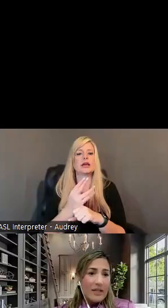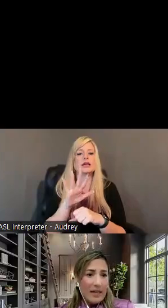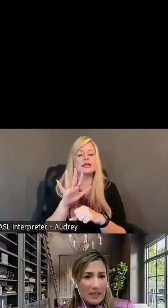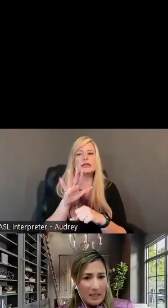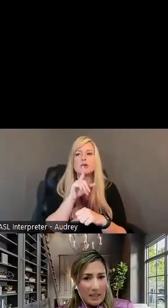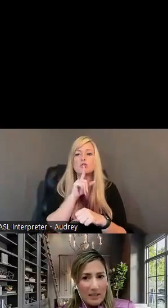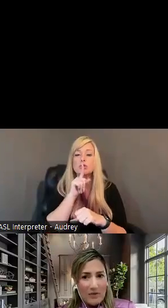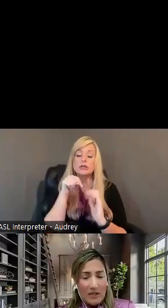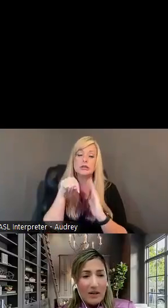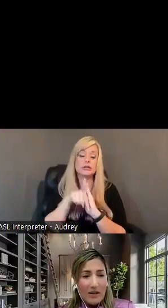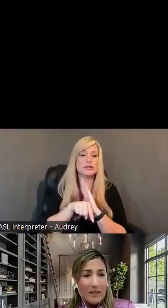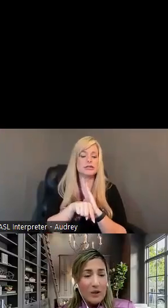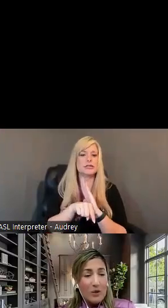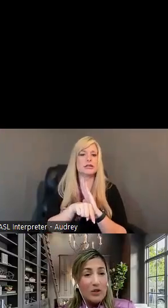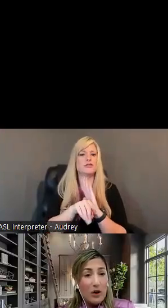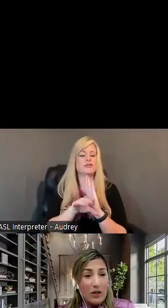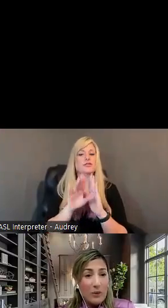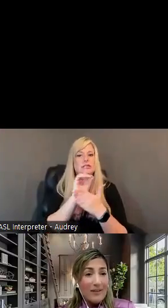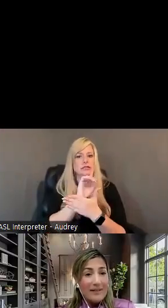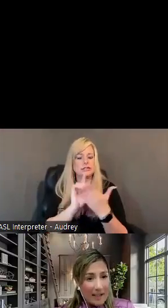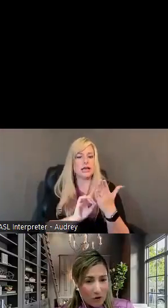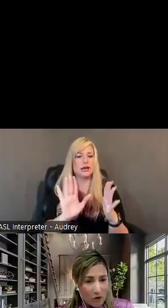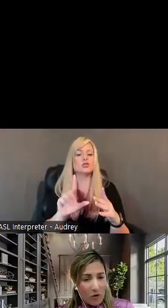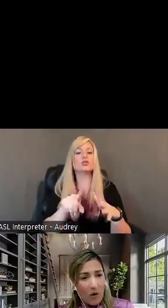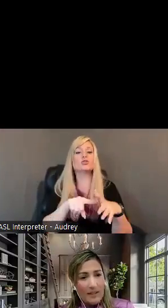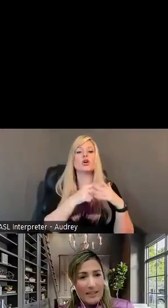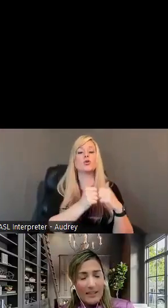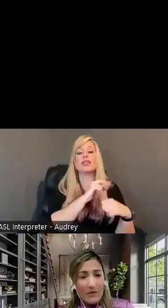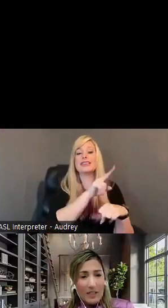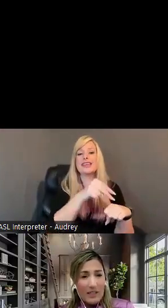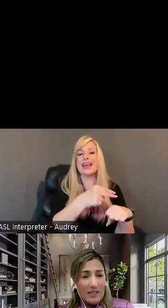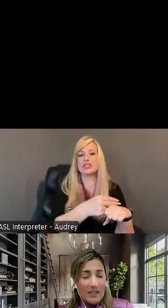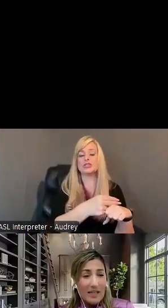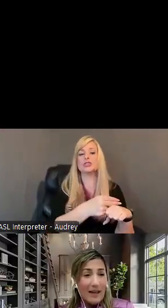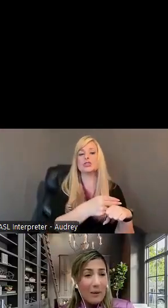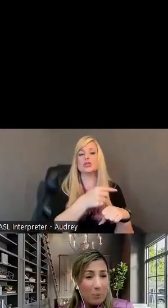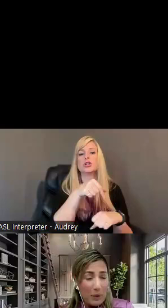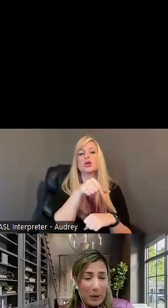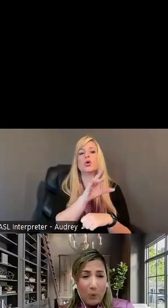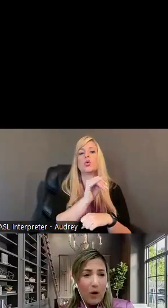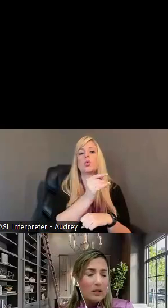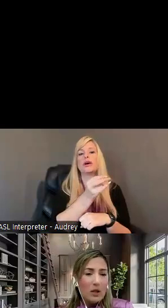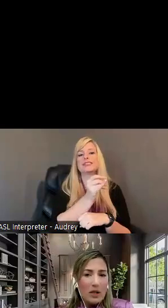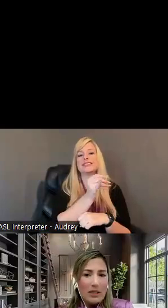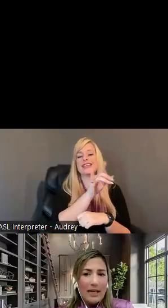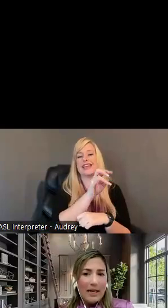extensive design. So we're starting with national quantitative data to take that big broad look.